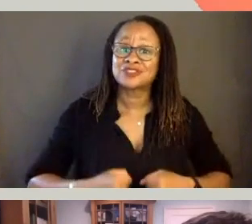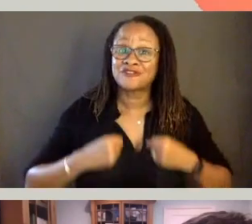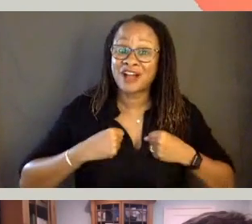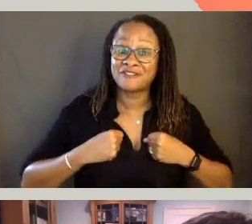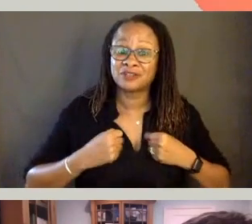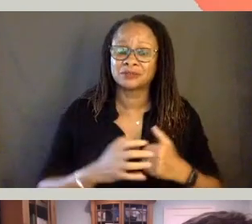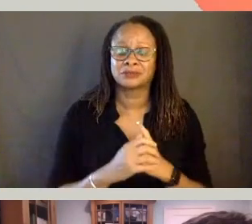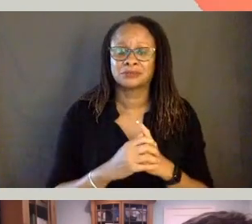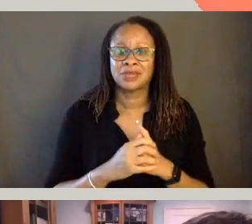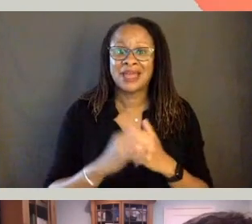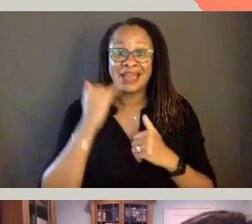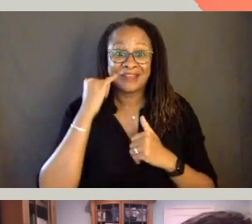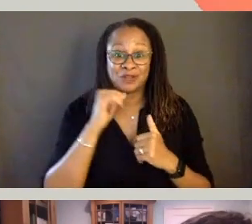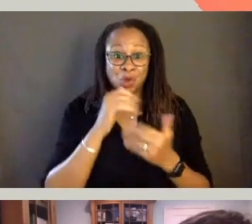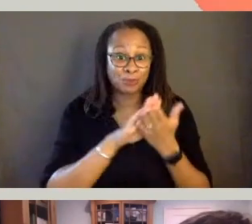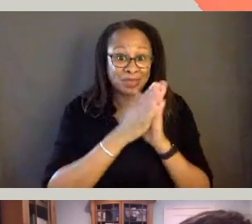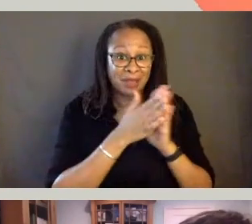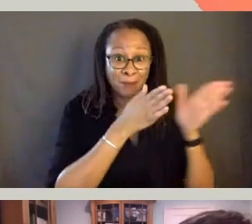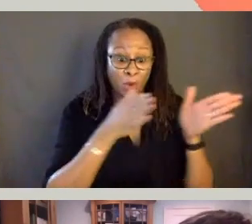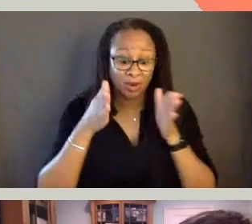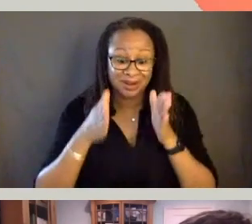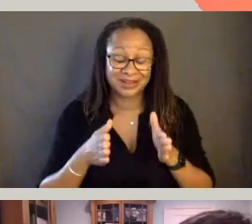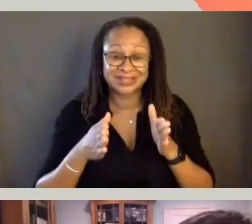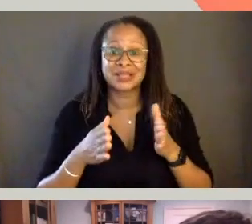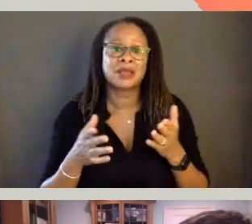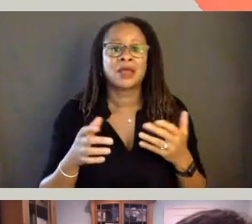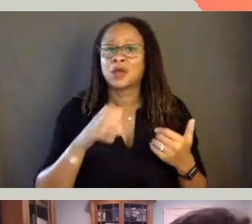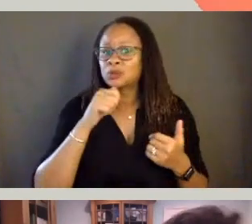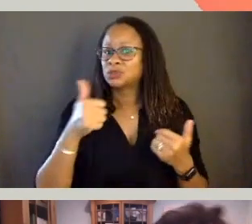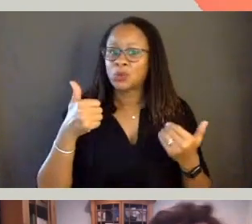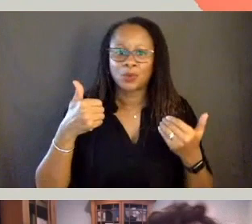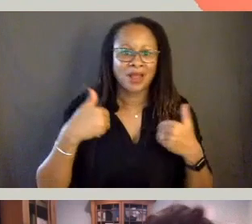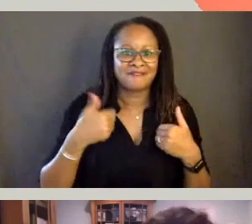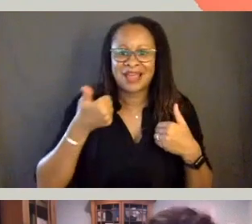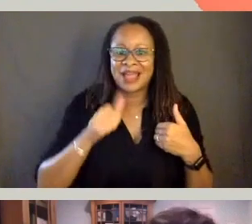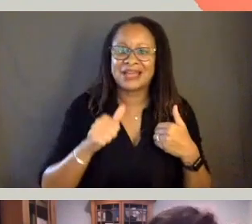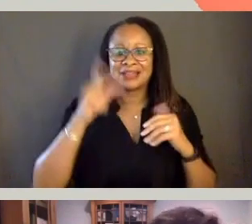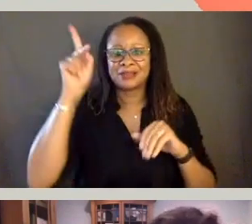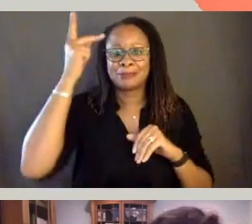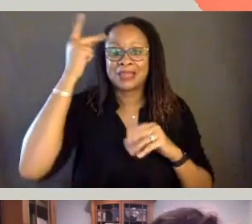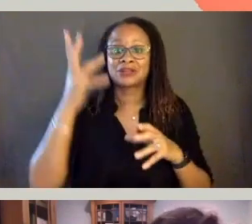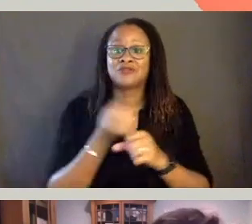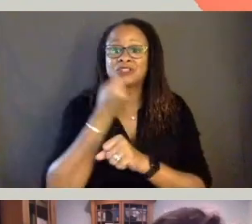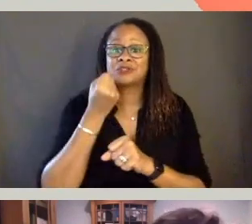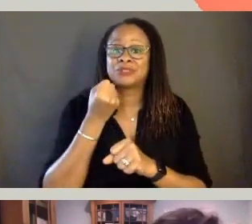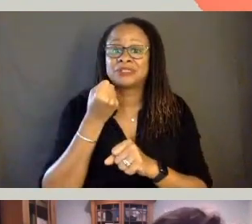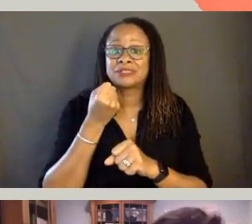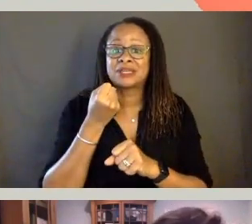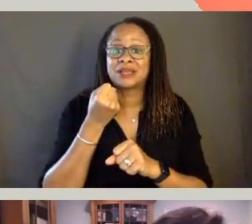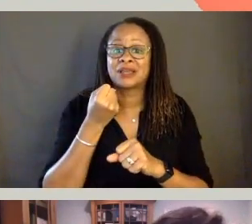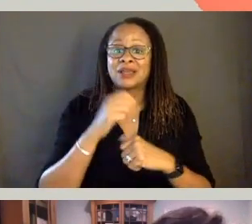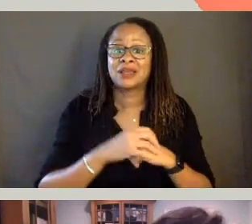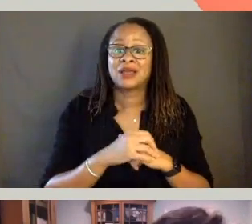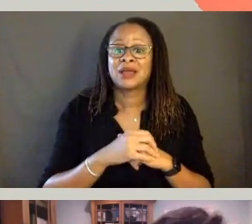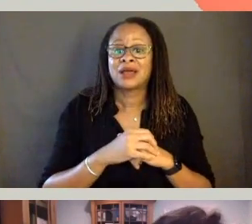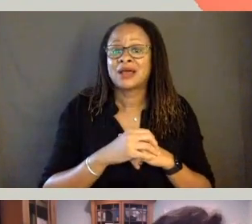Had we not become organizers, we wouldn't have gotten any of these political victories that allow us to improve our lives